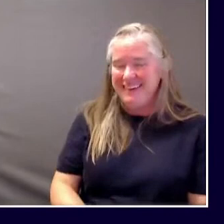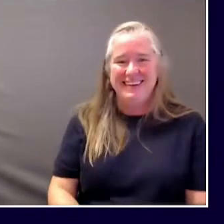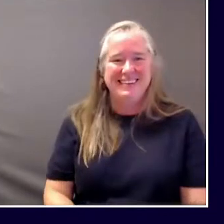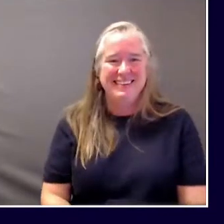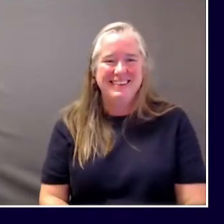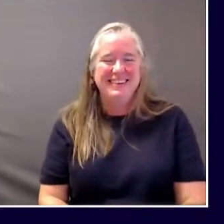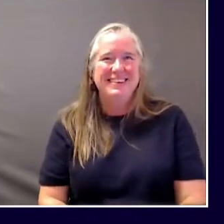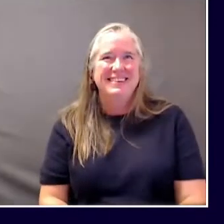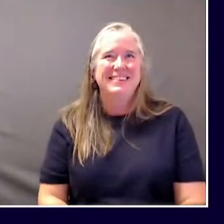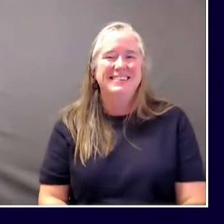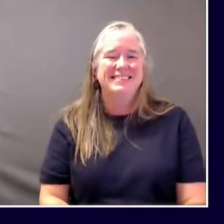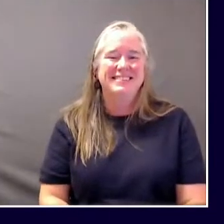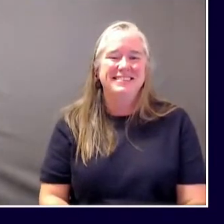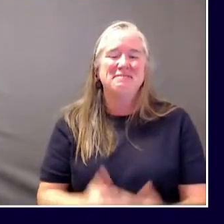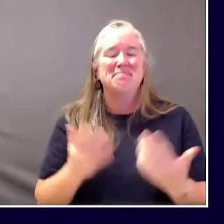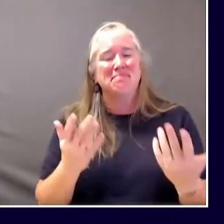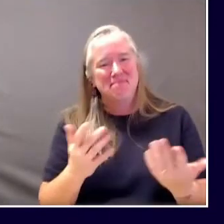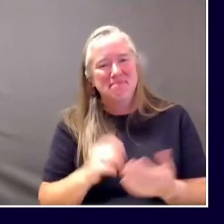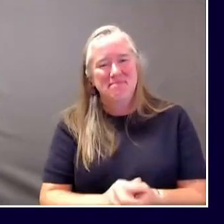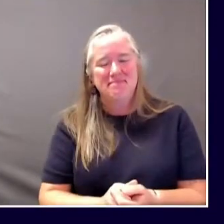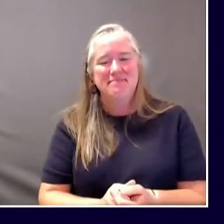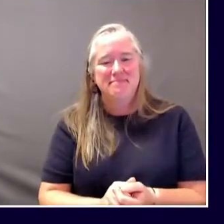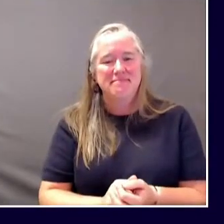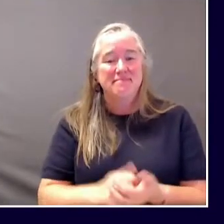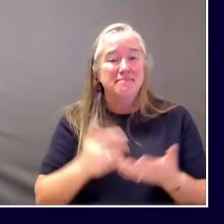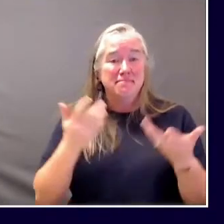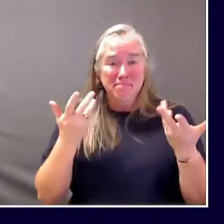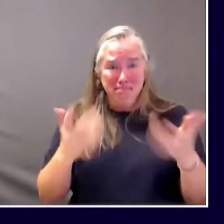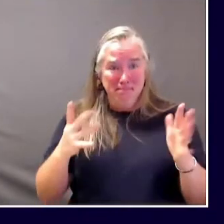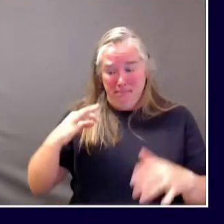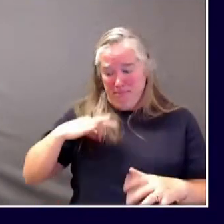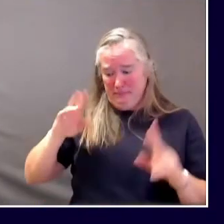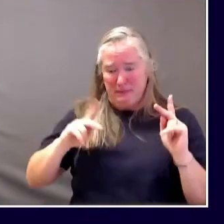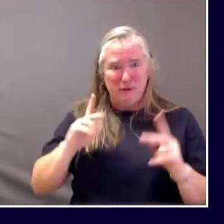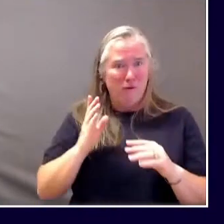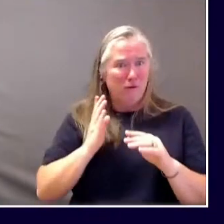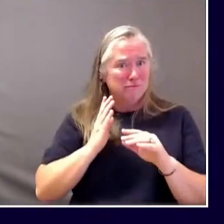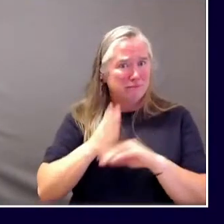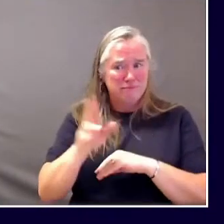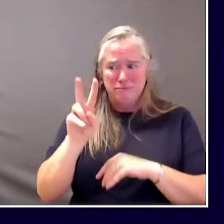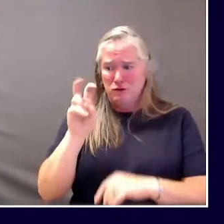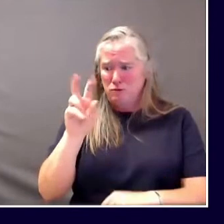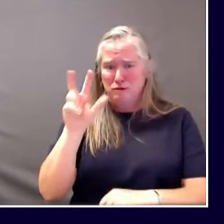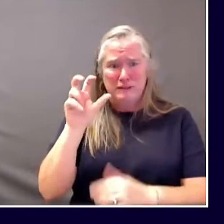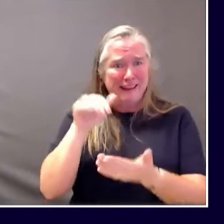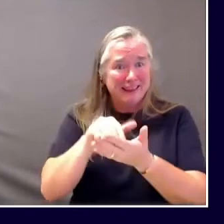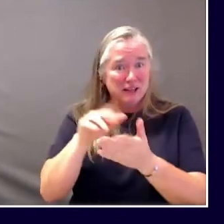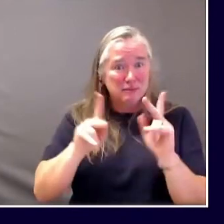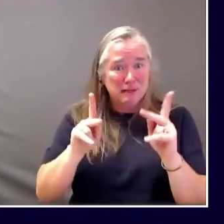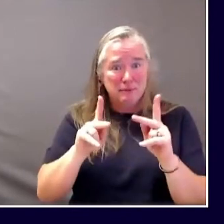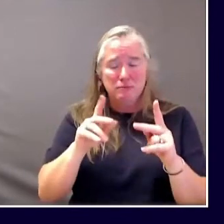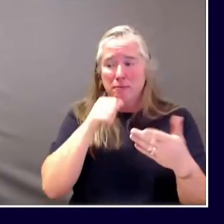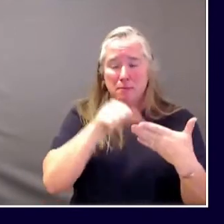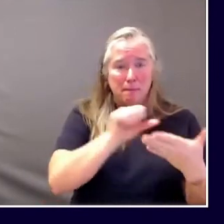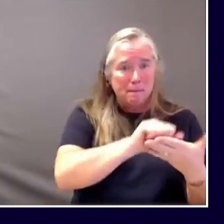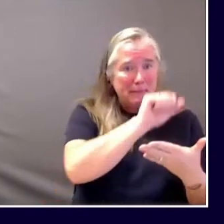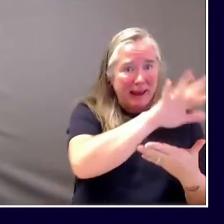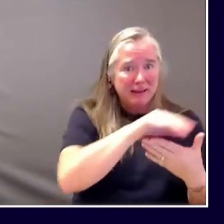as you know several hundred thousand people have already voted absentee in person